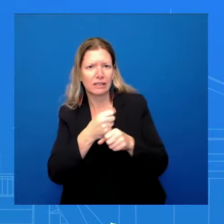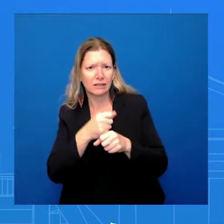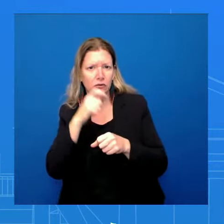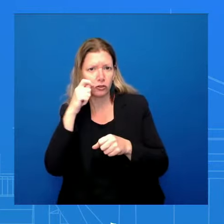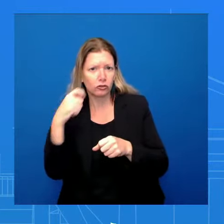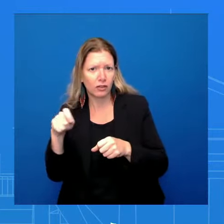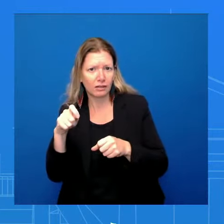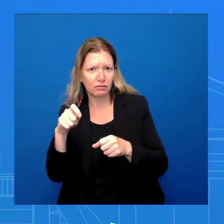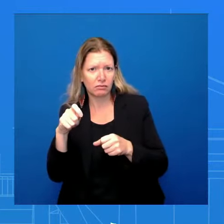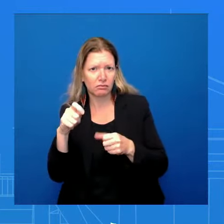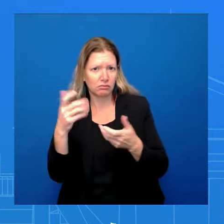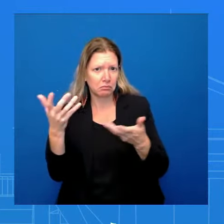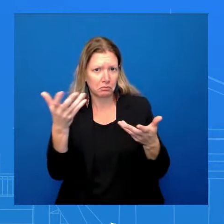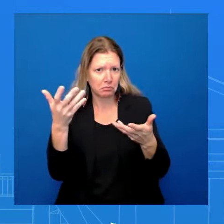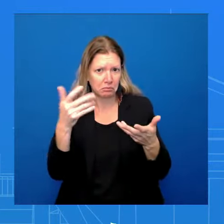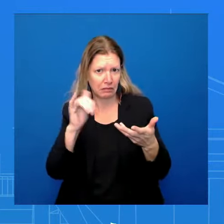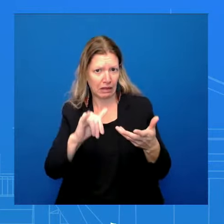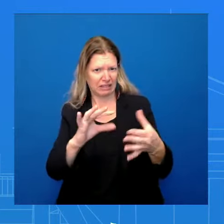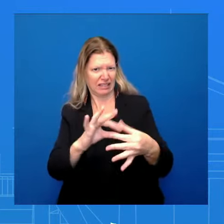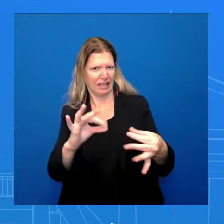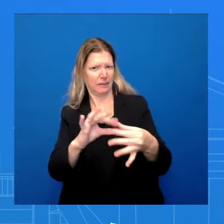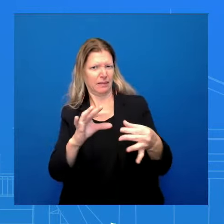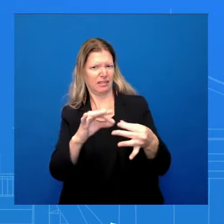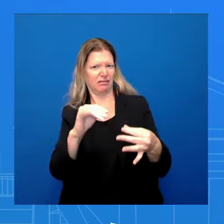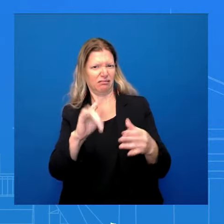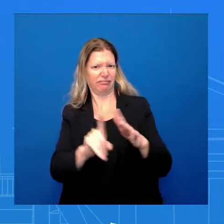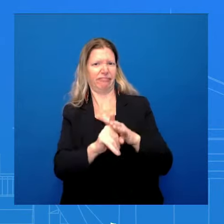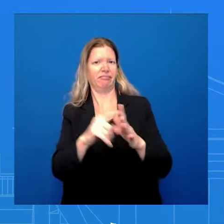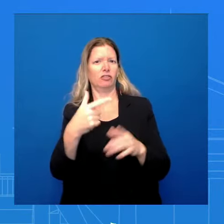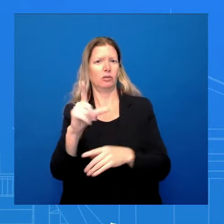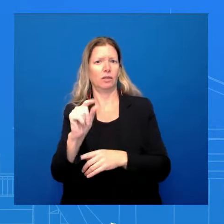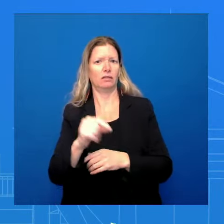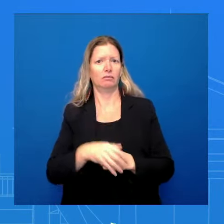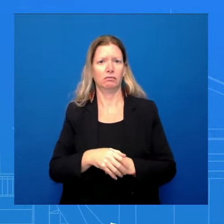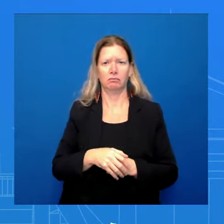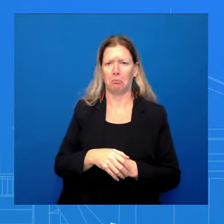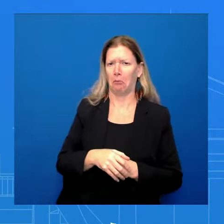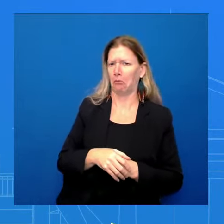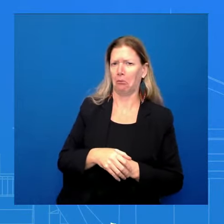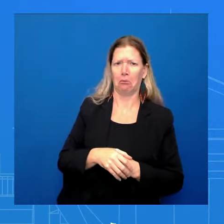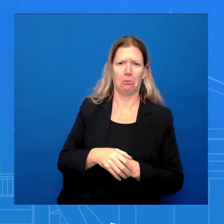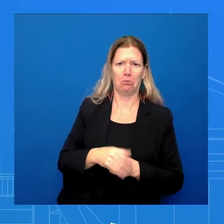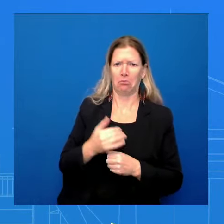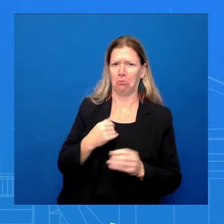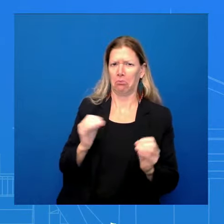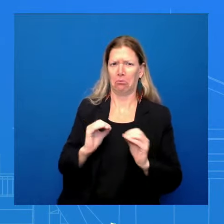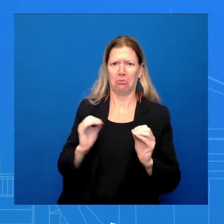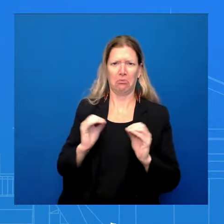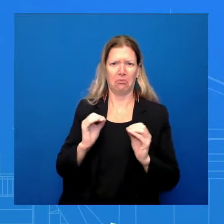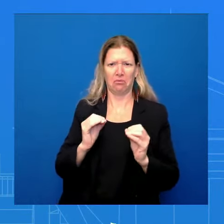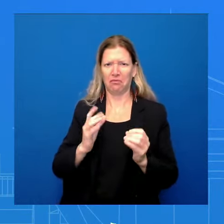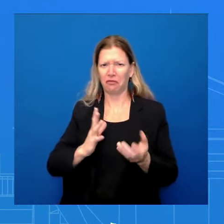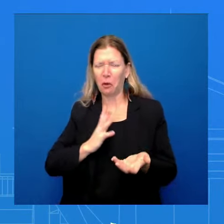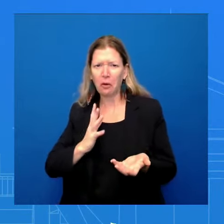Mr. Sullivan: I have not received any kind of formal or, really, informal reaction from Ukraine with respect to the G20 communiqué.